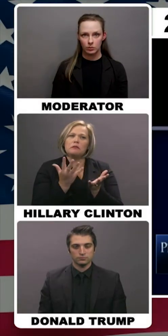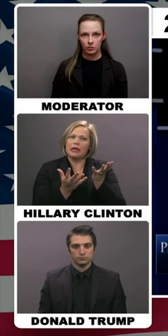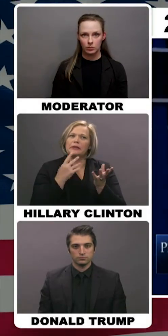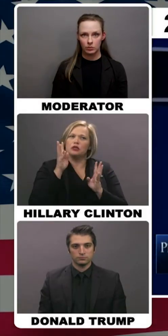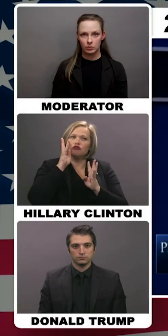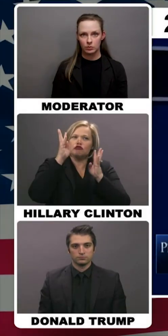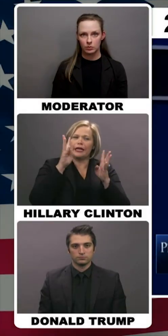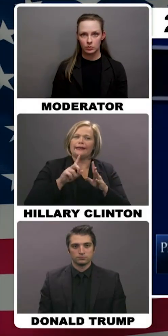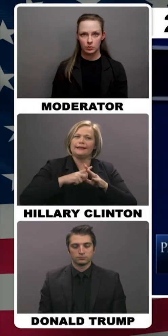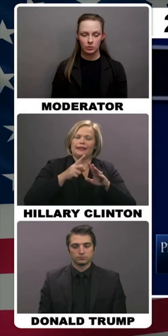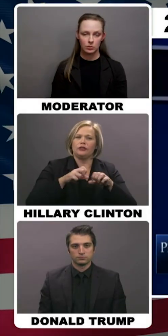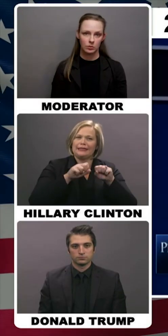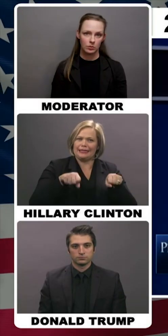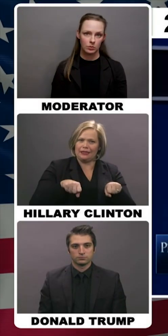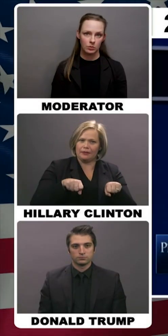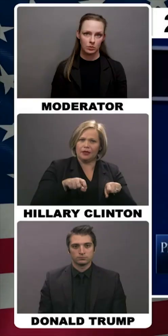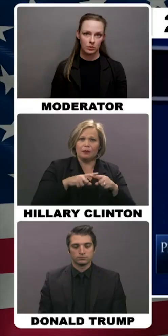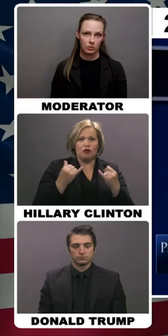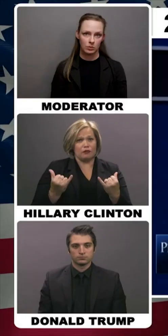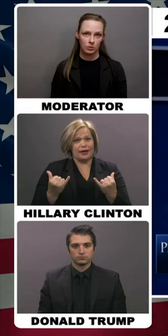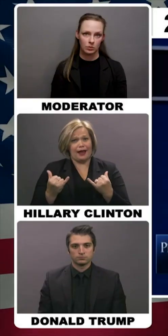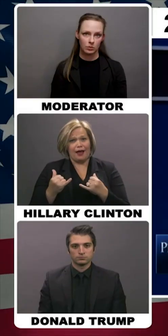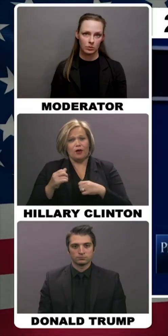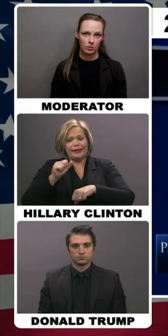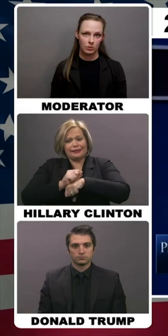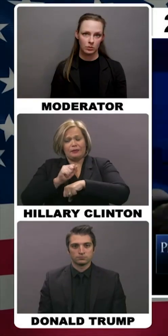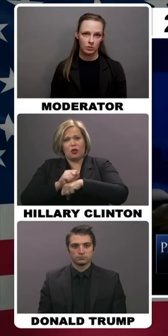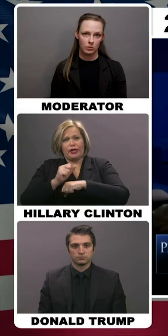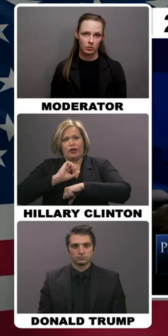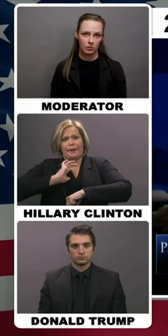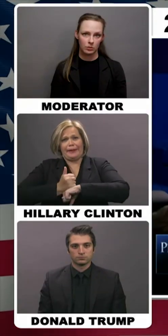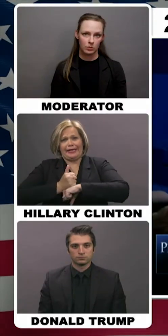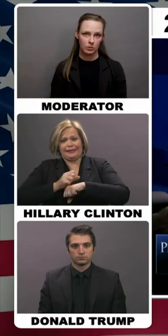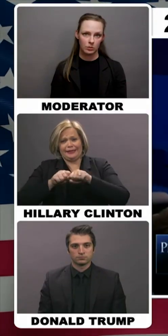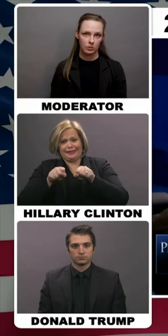But we have an employer based system. That's where the vast majority of people get their healthcare.